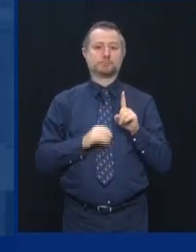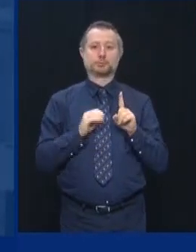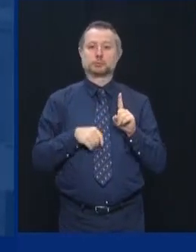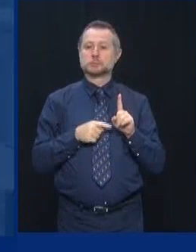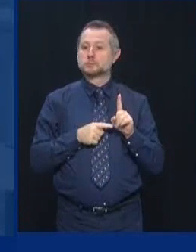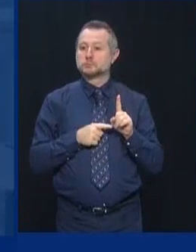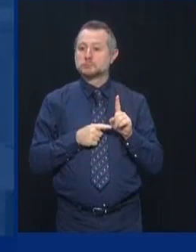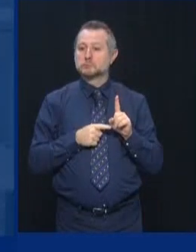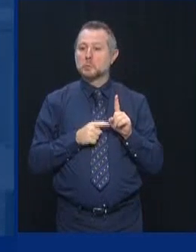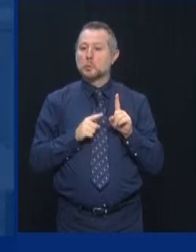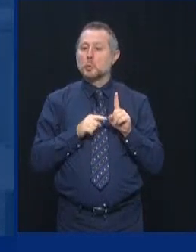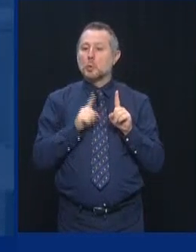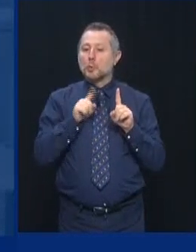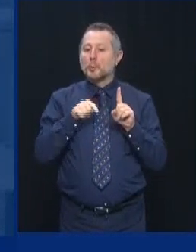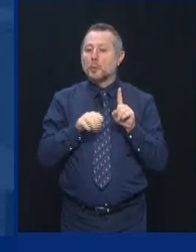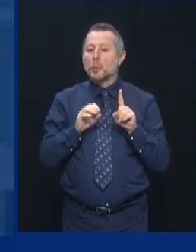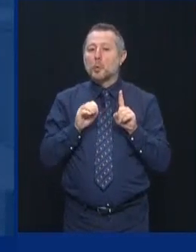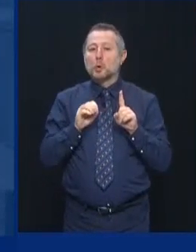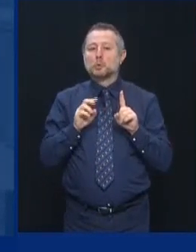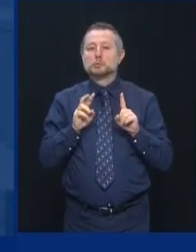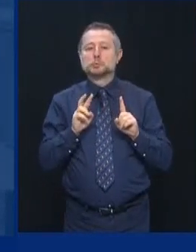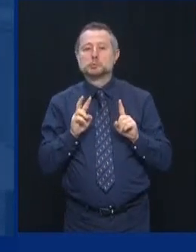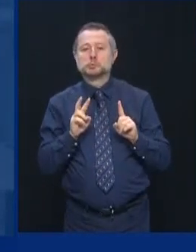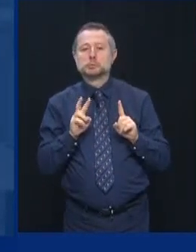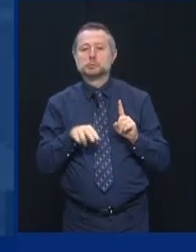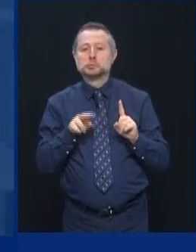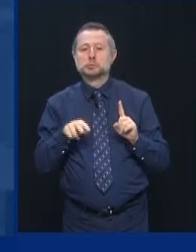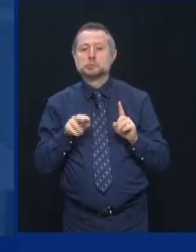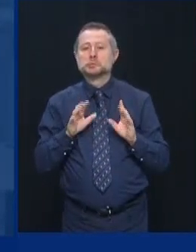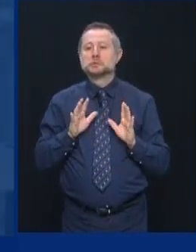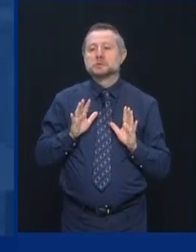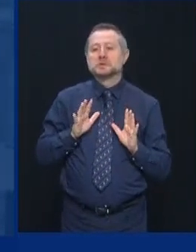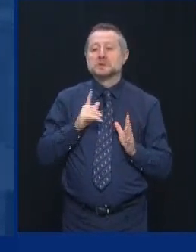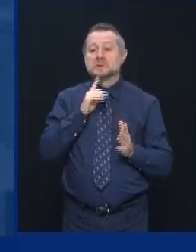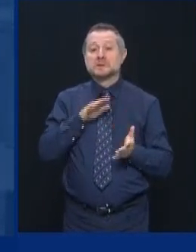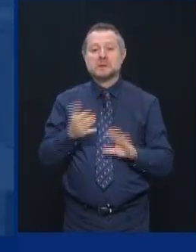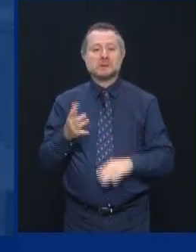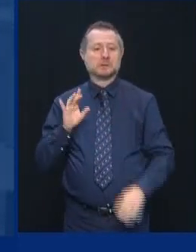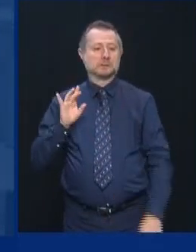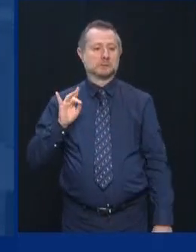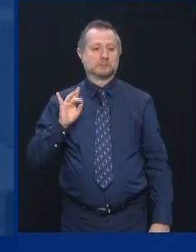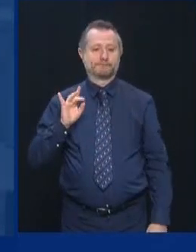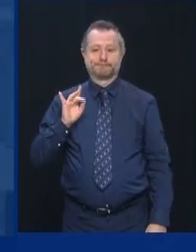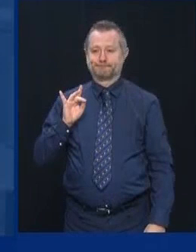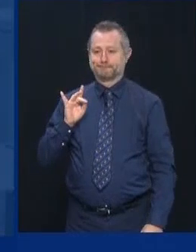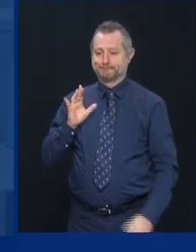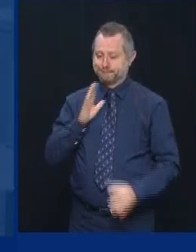IF YOU ROLL IN THE HOTSPOT ZIP CODES, WHICH NOW DISTORTS THE